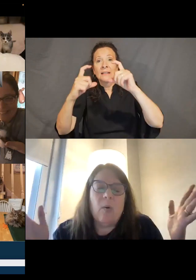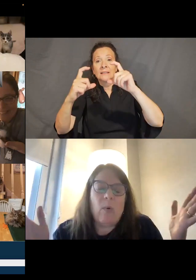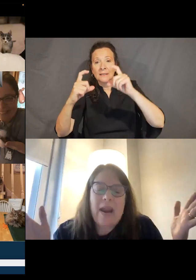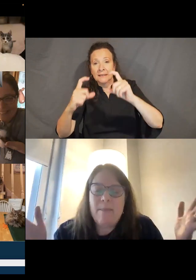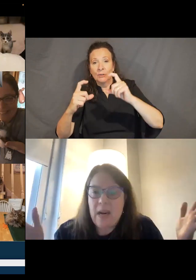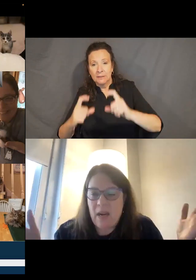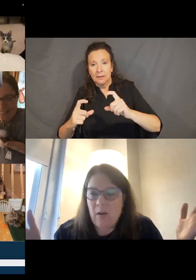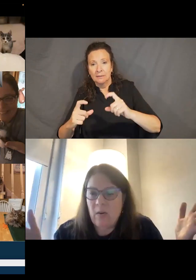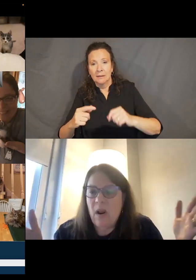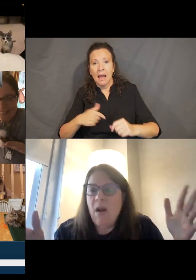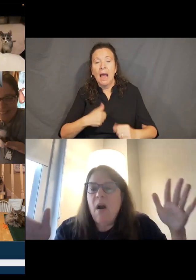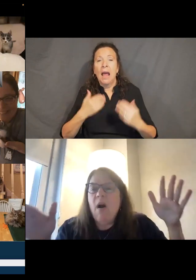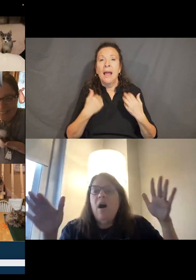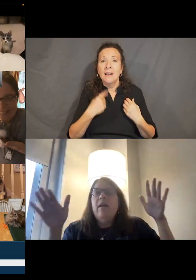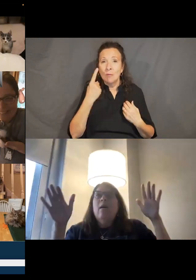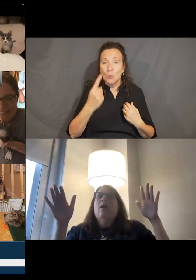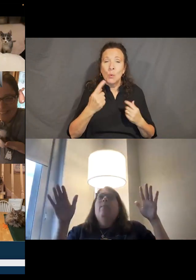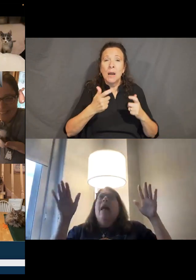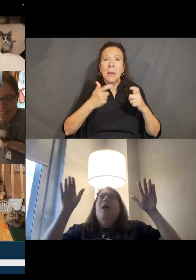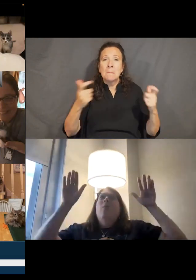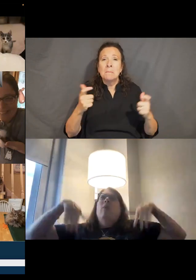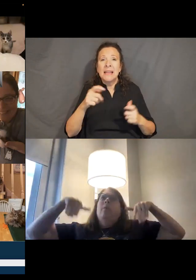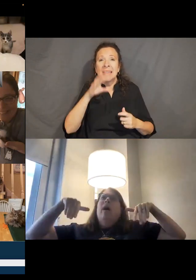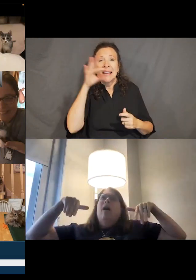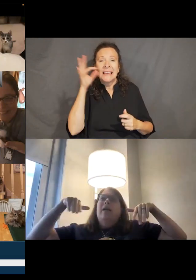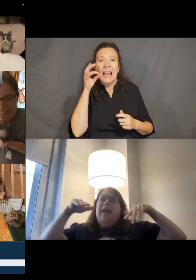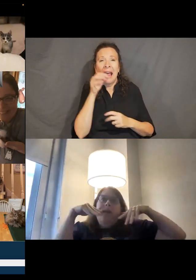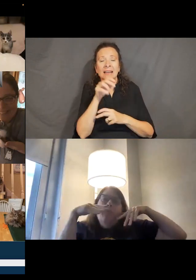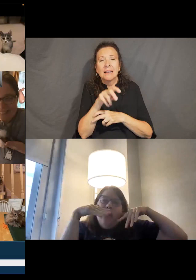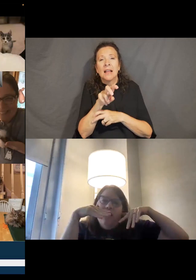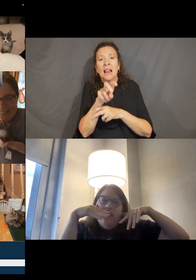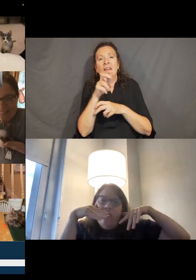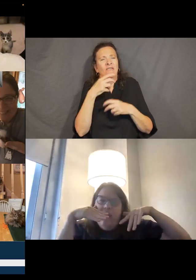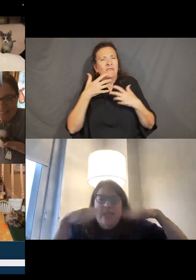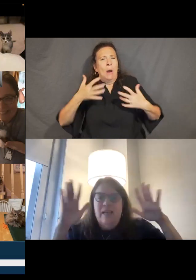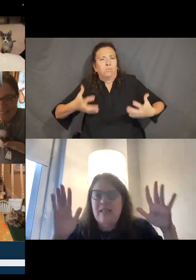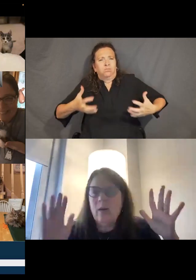gray main cooling on her back with her paws, and you can barely see her face and it still